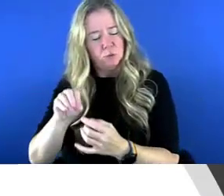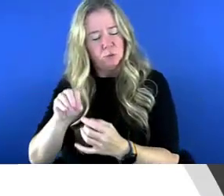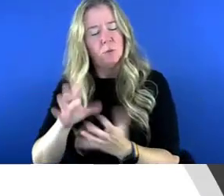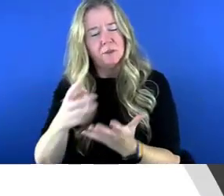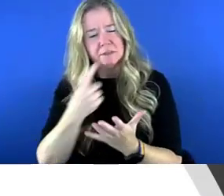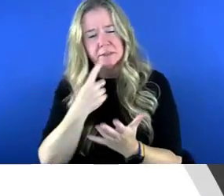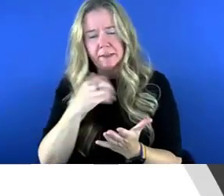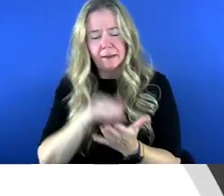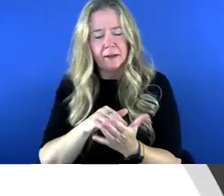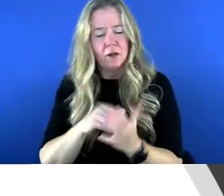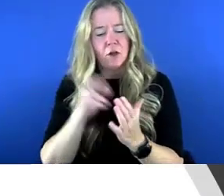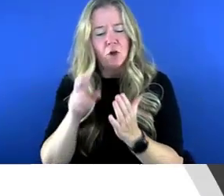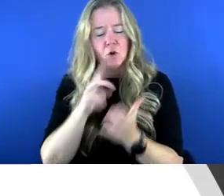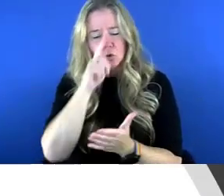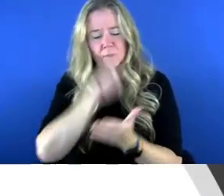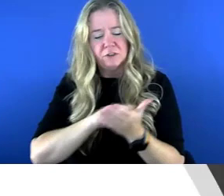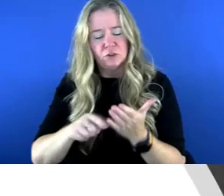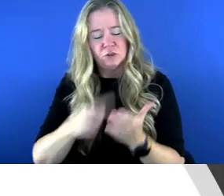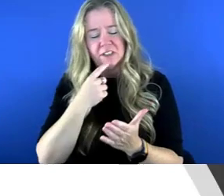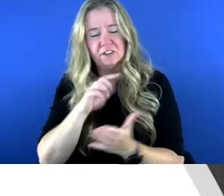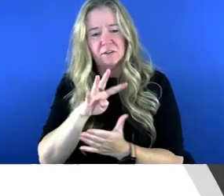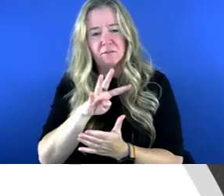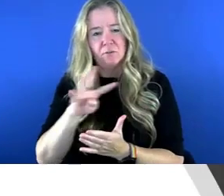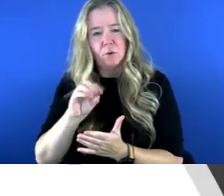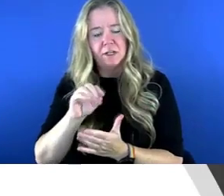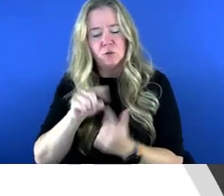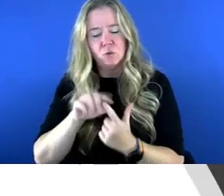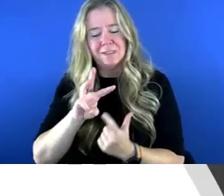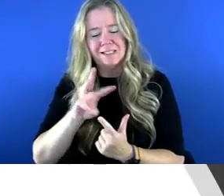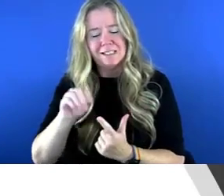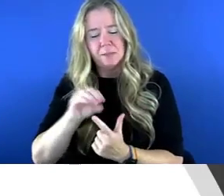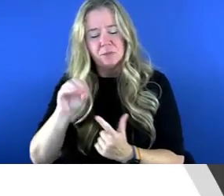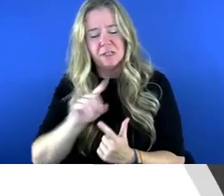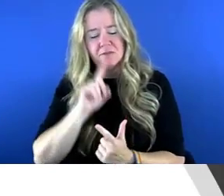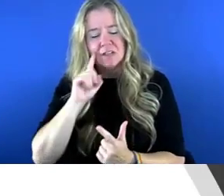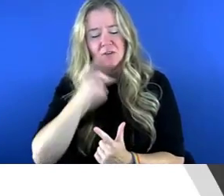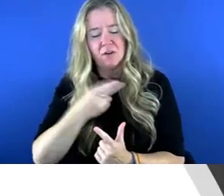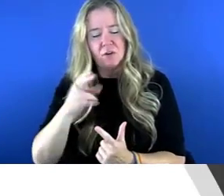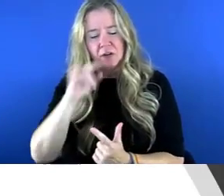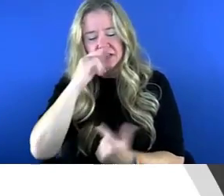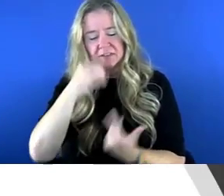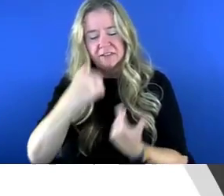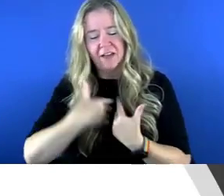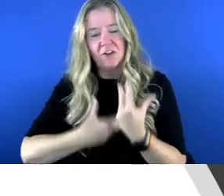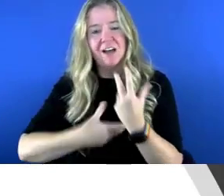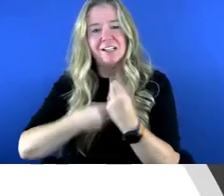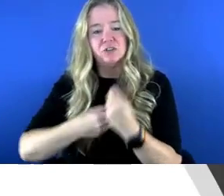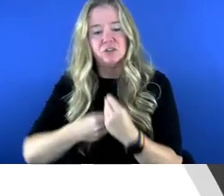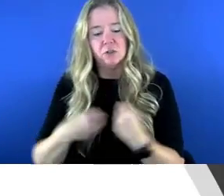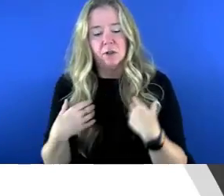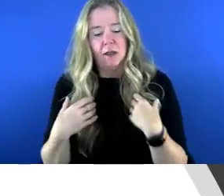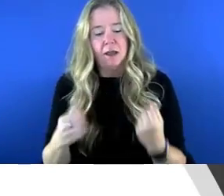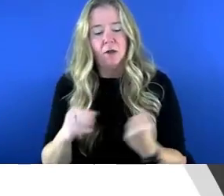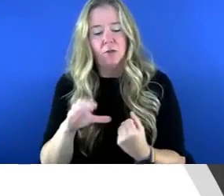that 40% to 60% of deaf and hard of hearing children have additional health care needs.